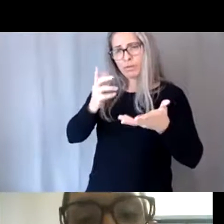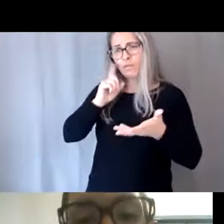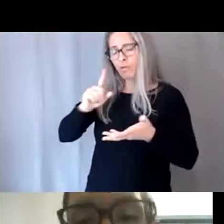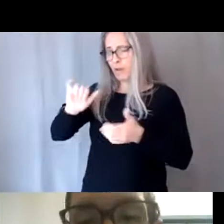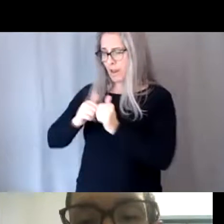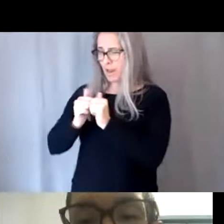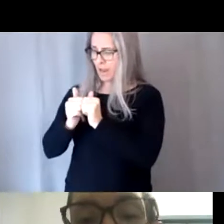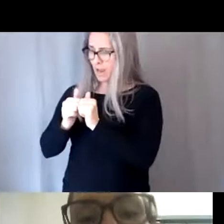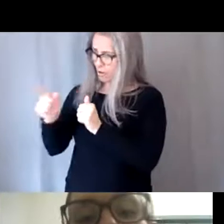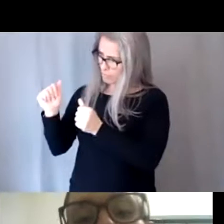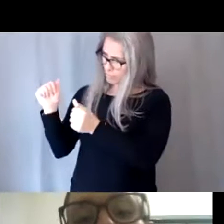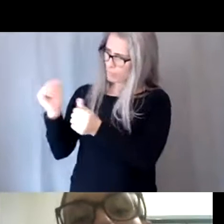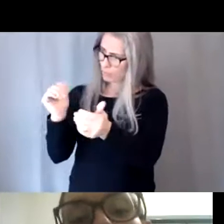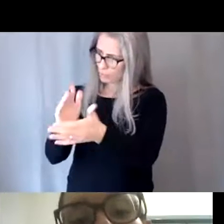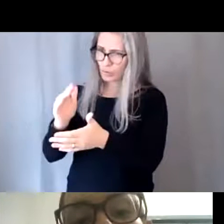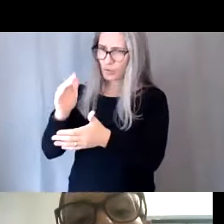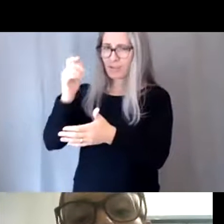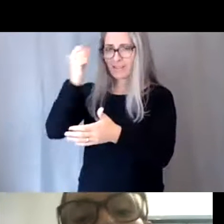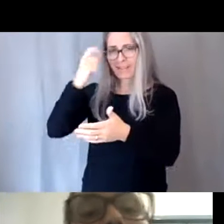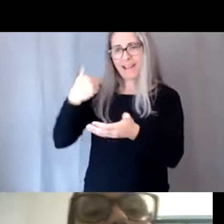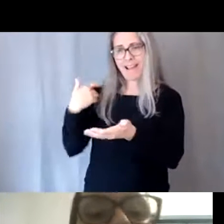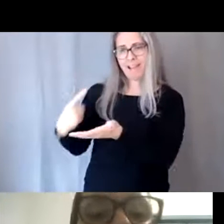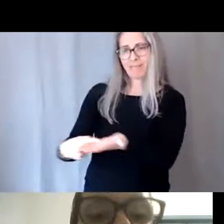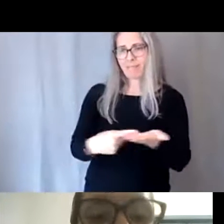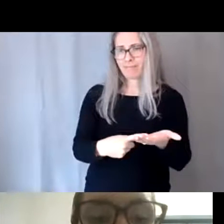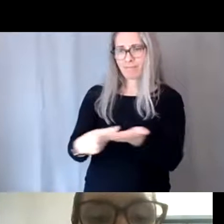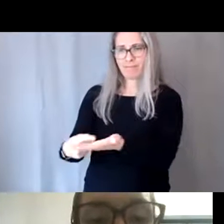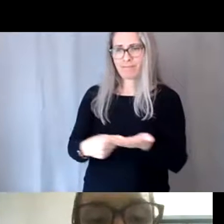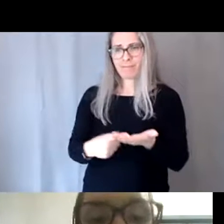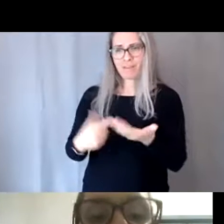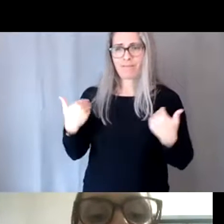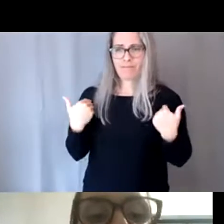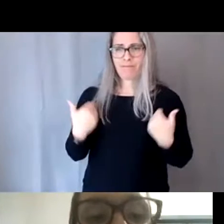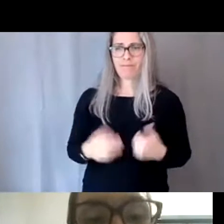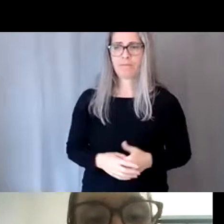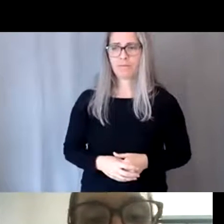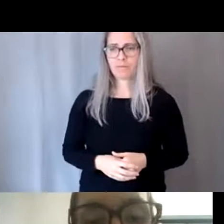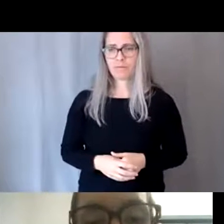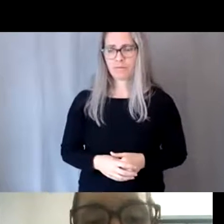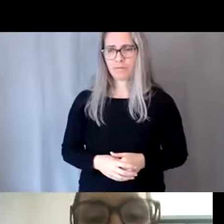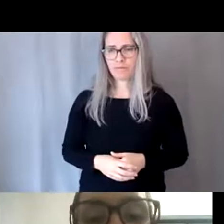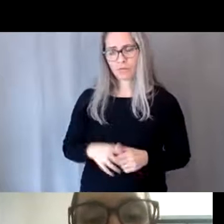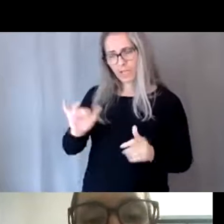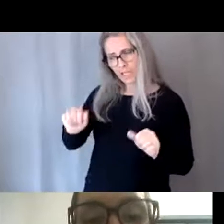practices and their clinical protocols that have aimed to broaden the social participation